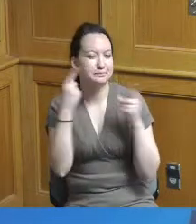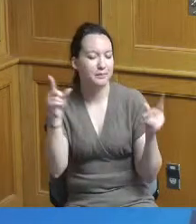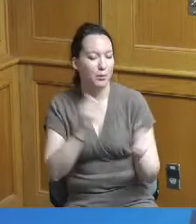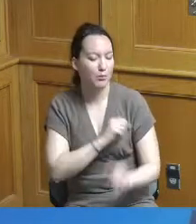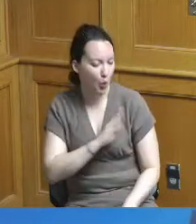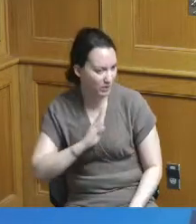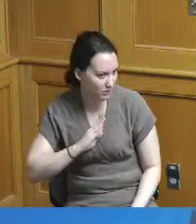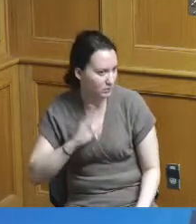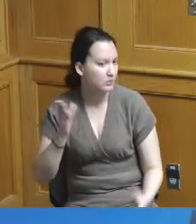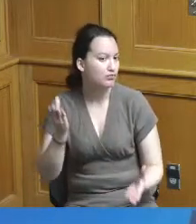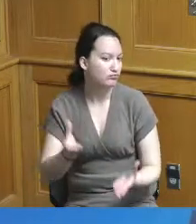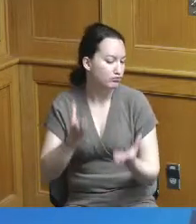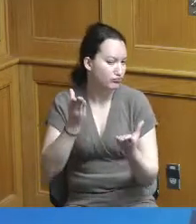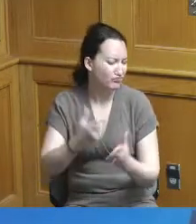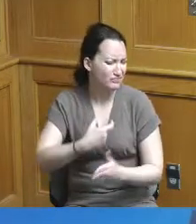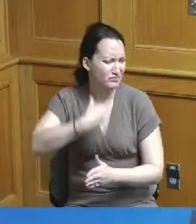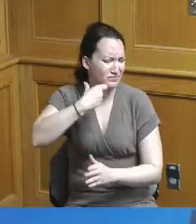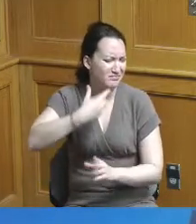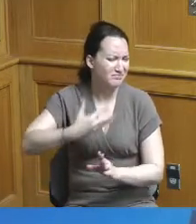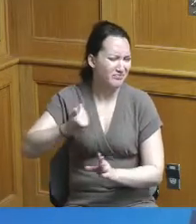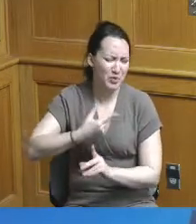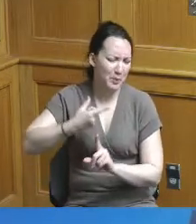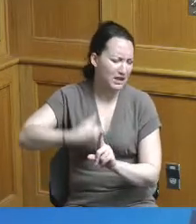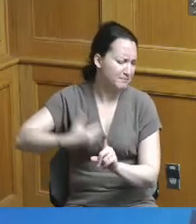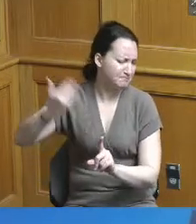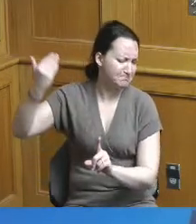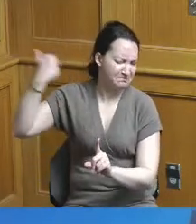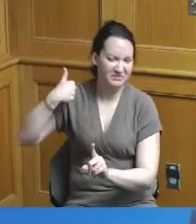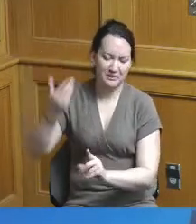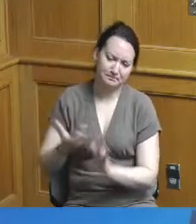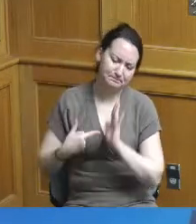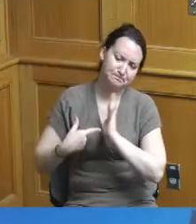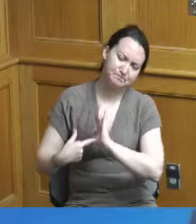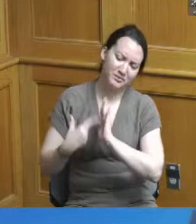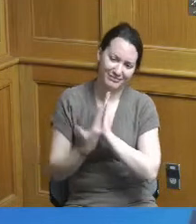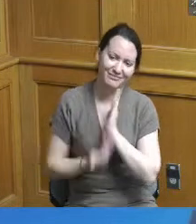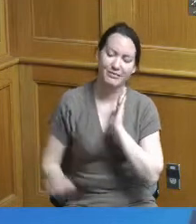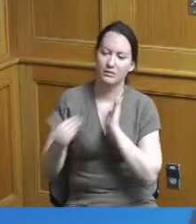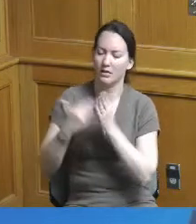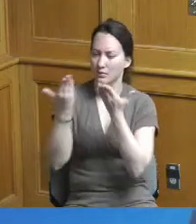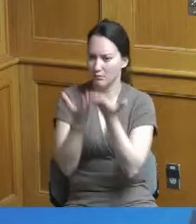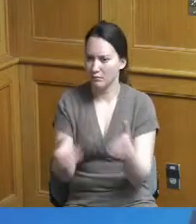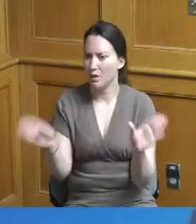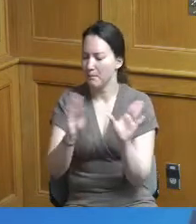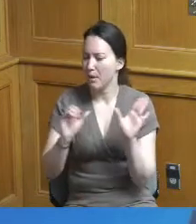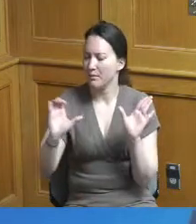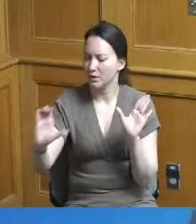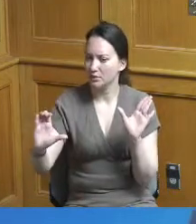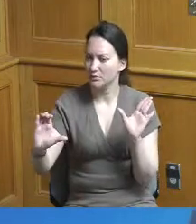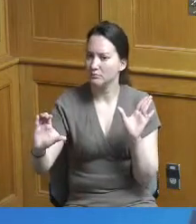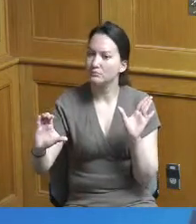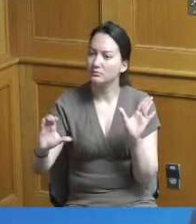recommendation a few months back but I wanted to bring this up publicly for for for a discussion